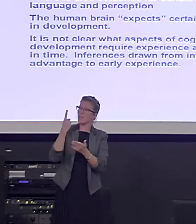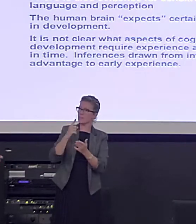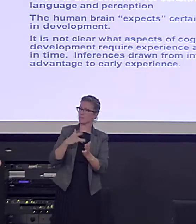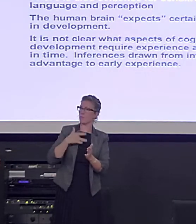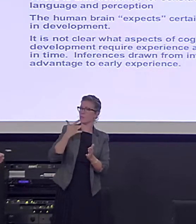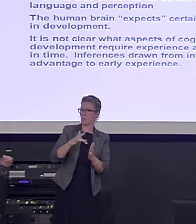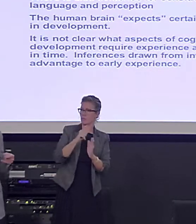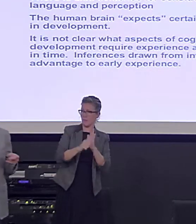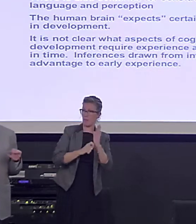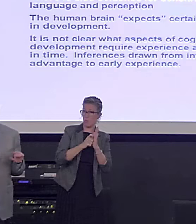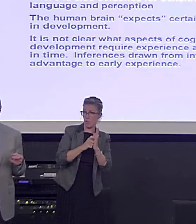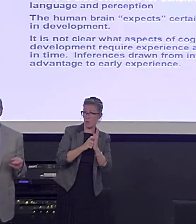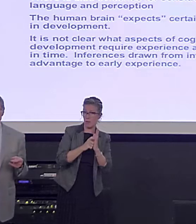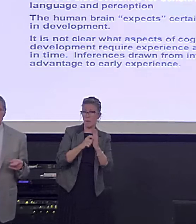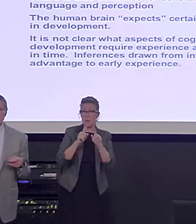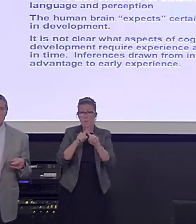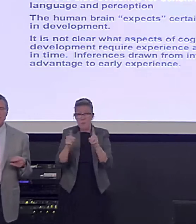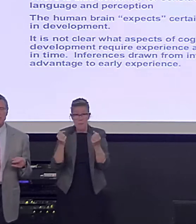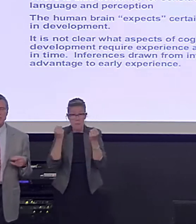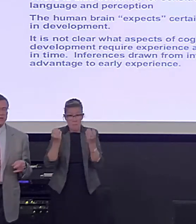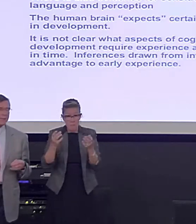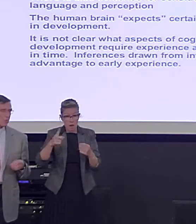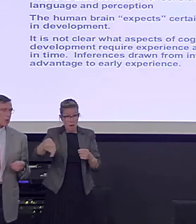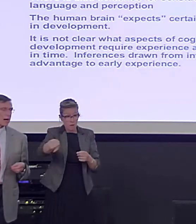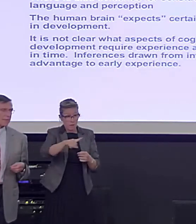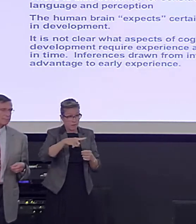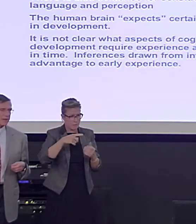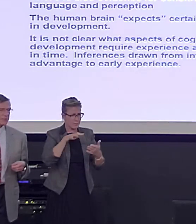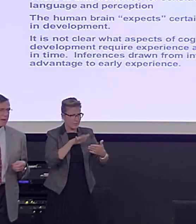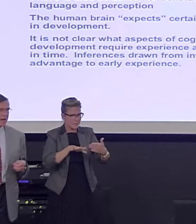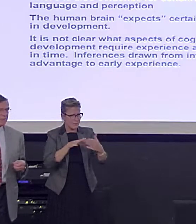But many of us, many of us study more complex behaviors.